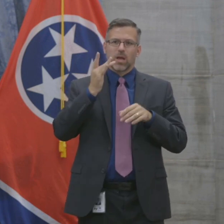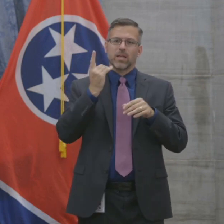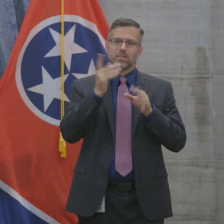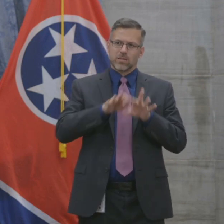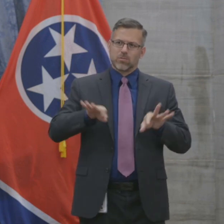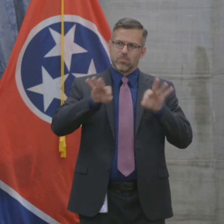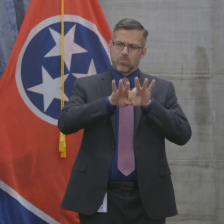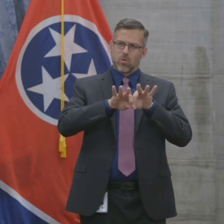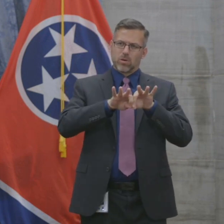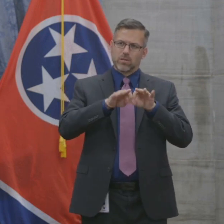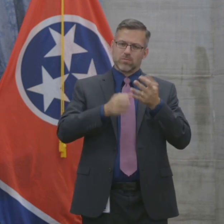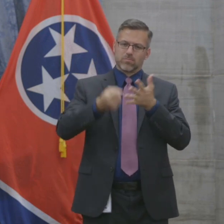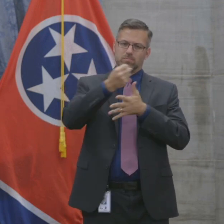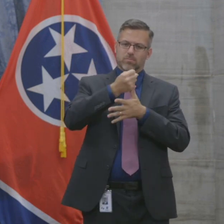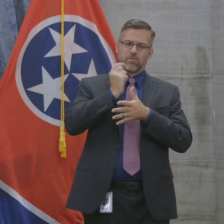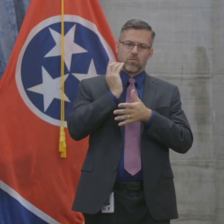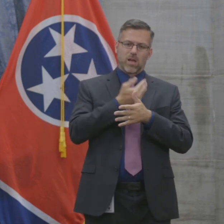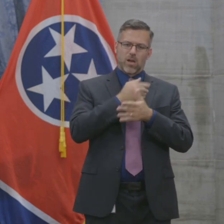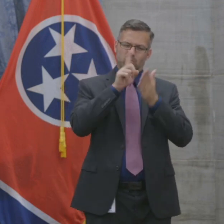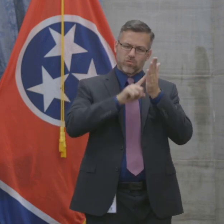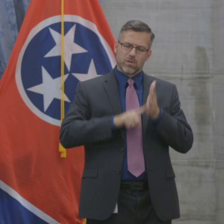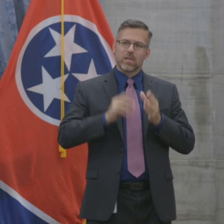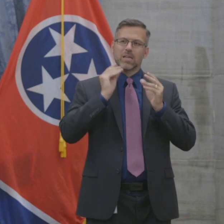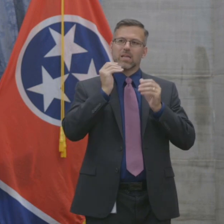That's a great question. One, we did see too